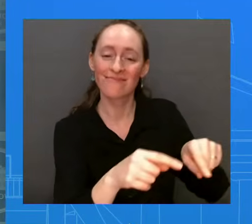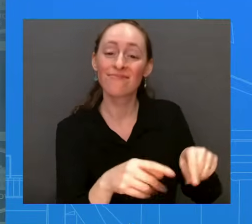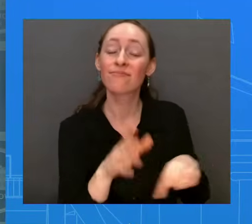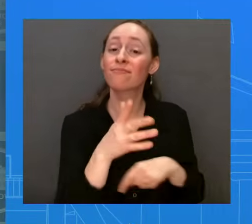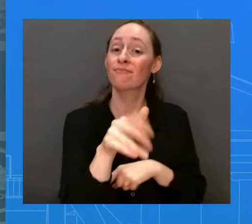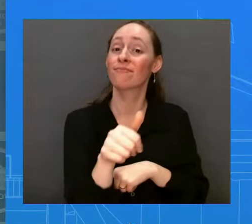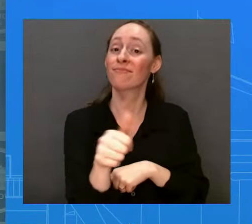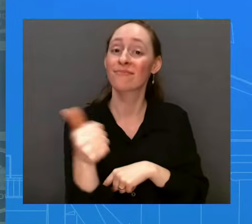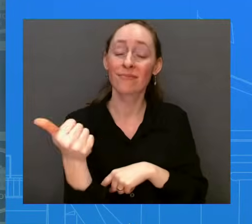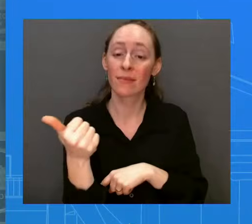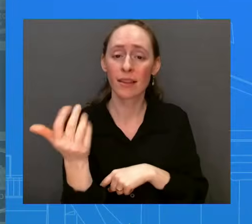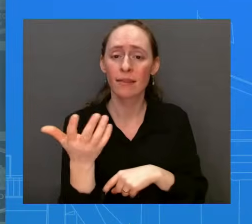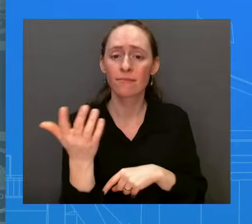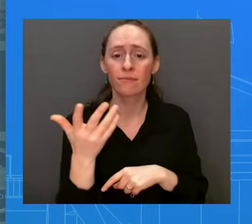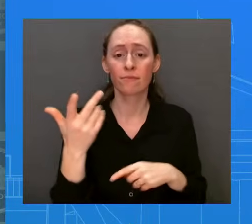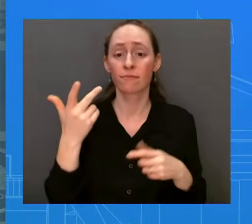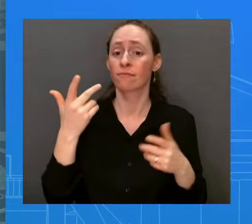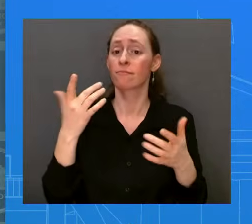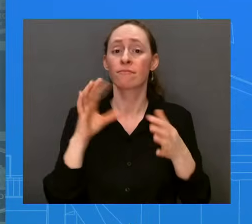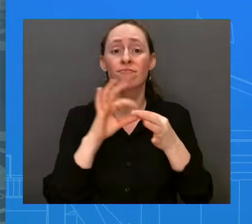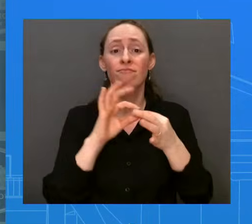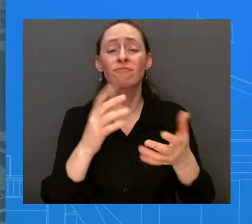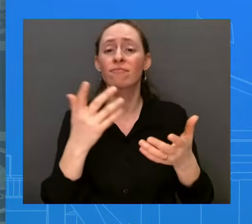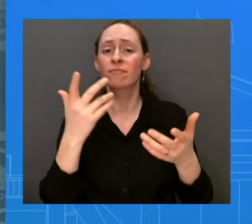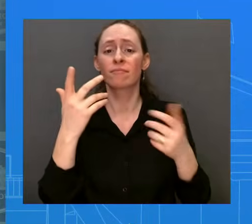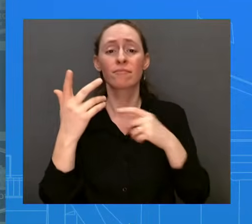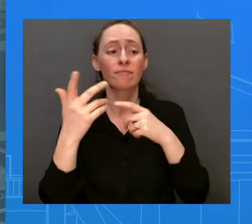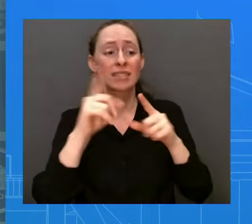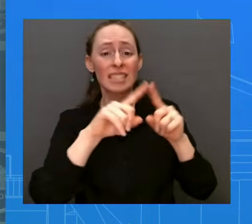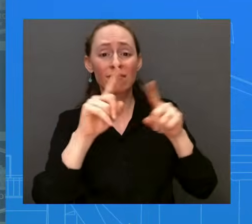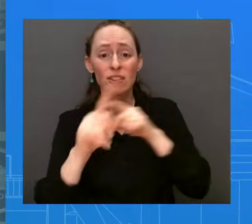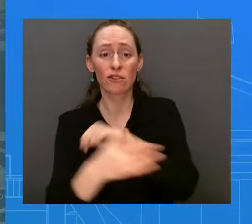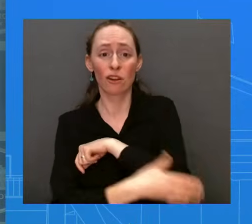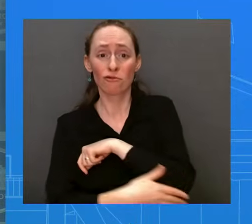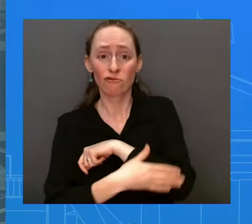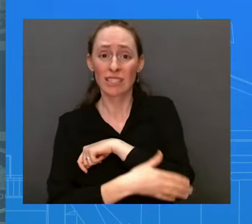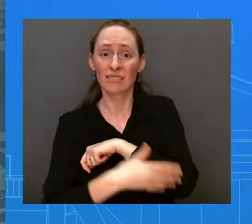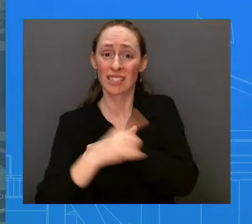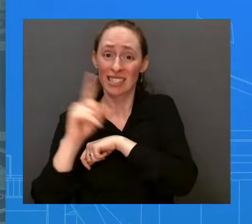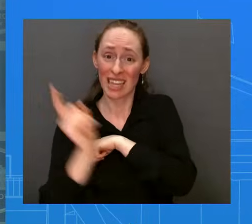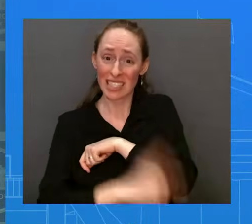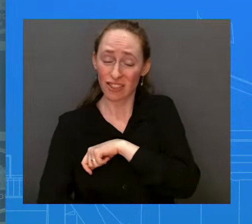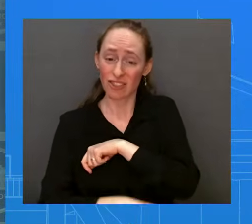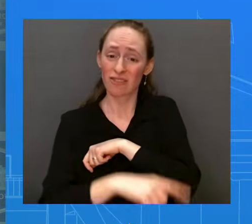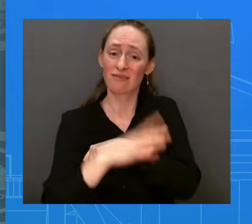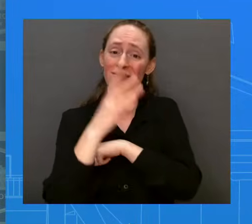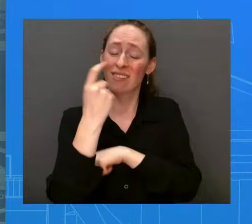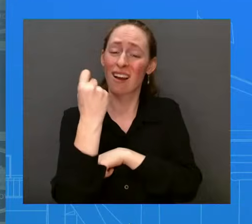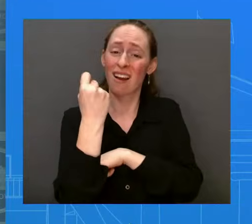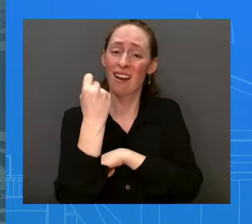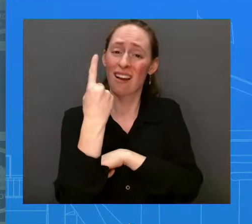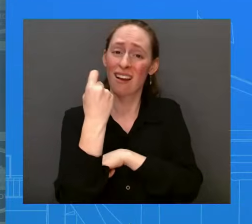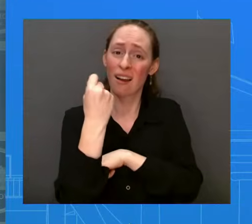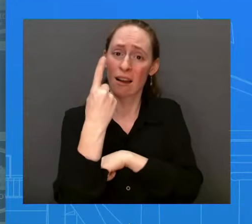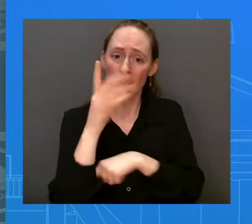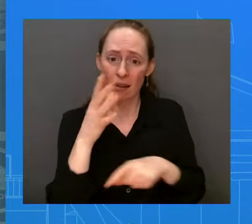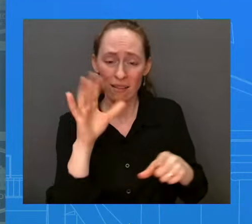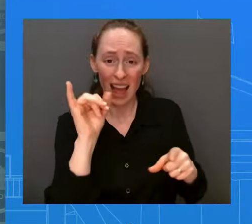medical, food, and other aid. And one last thing before I turn it over to the Admiral. I just wanted to make sure we address this from the White House.